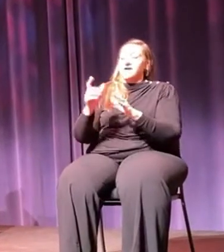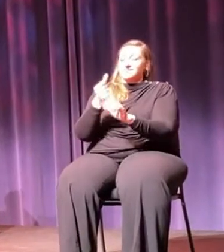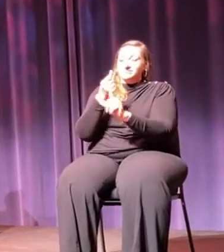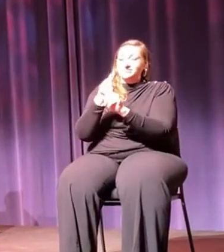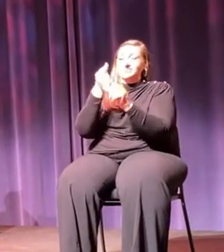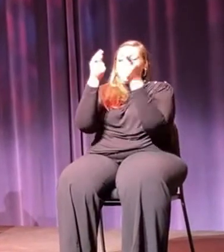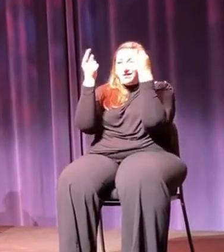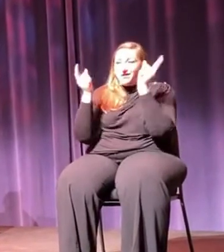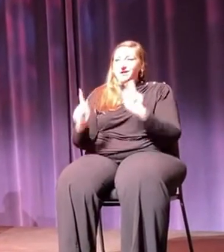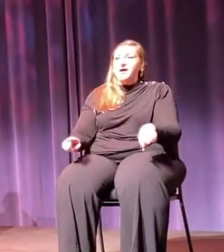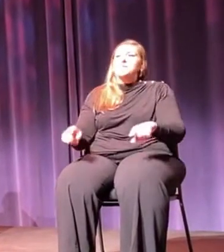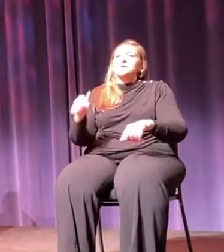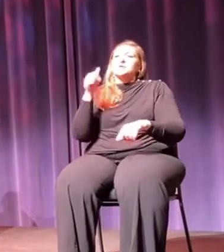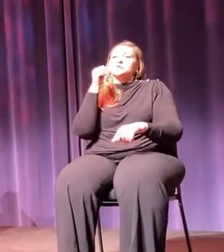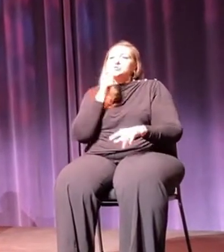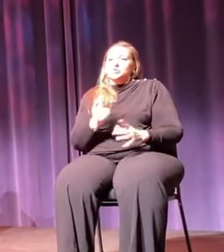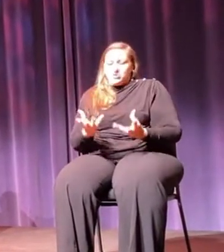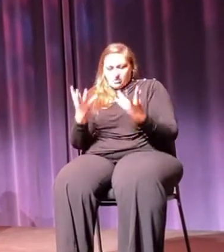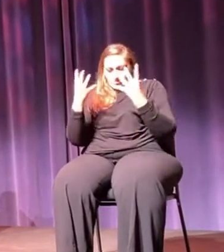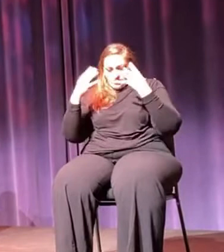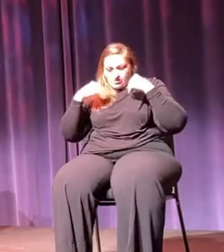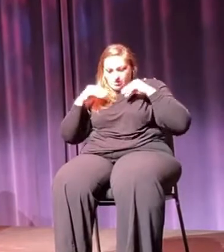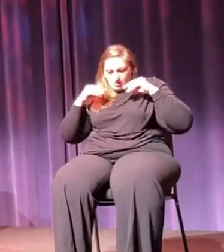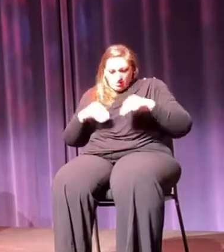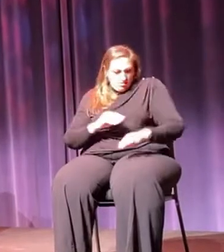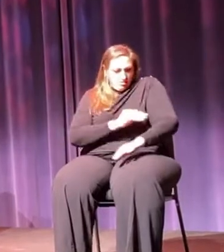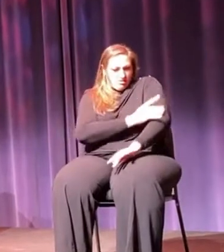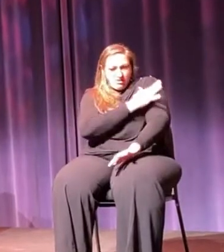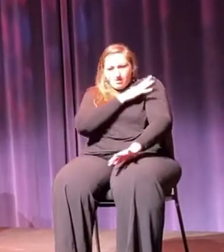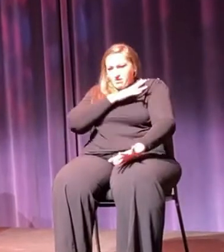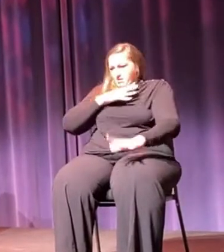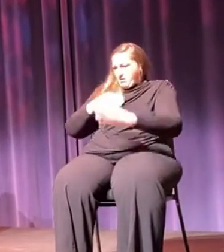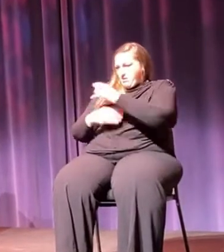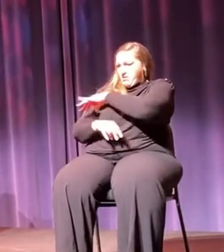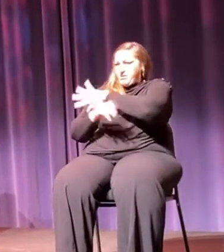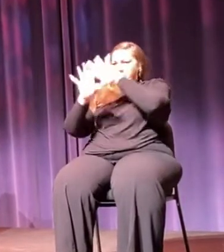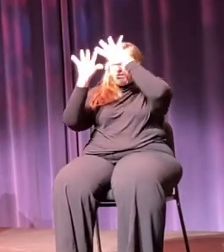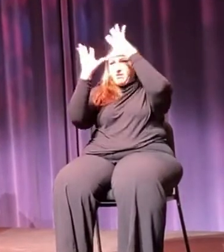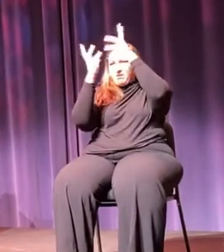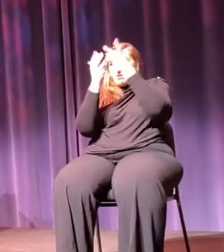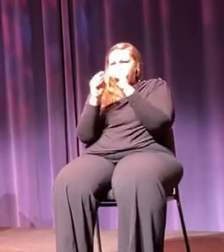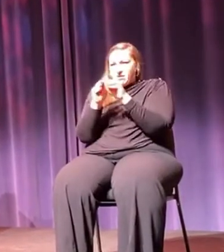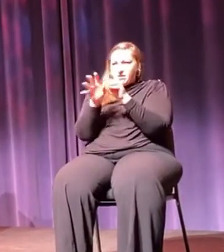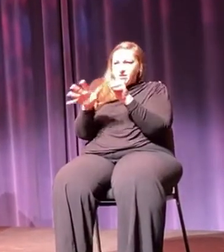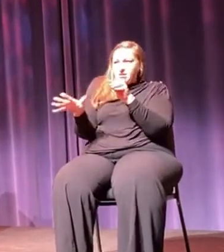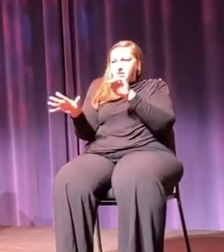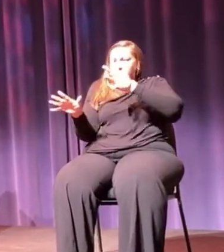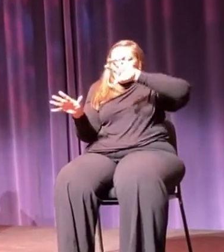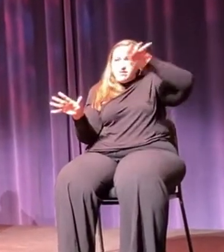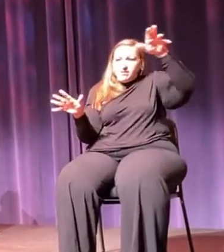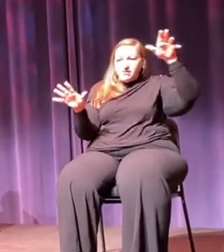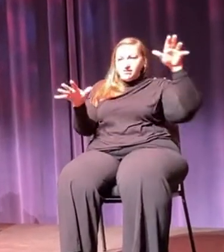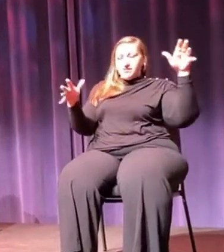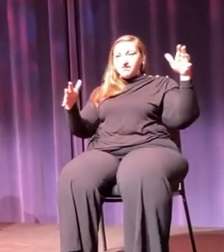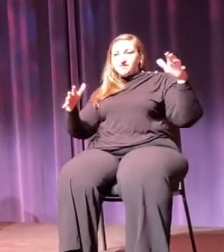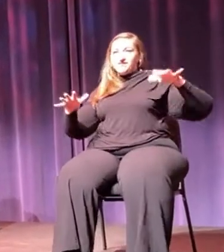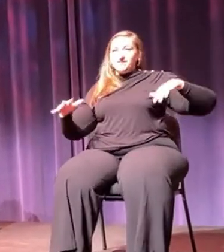Girl spreads out in the buried universe as a perfect sphere, annihilating the force that claim to hold life together.